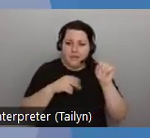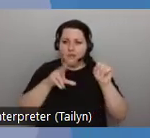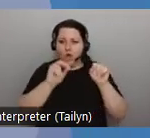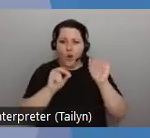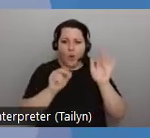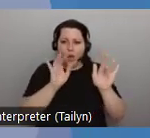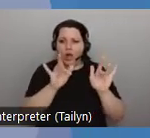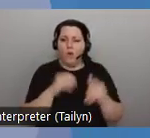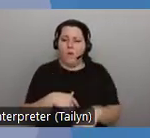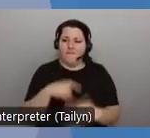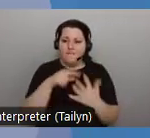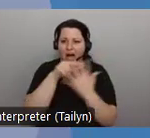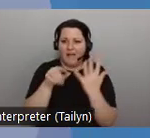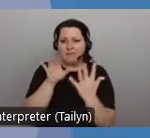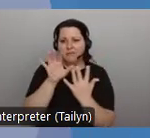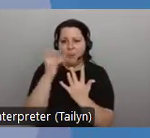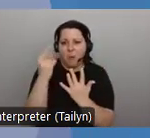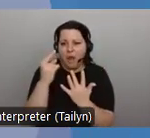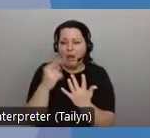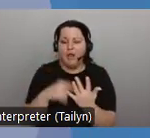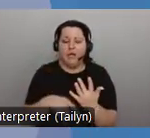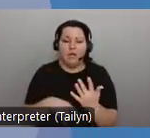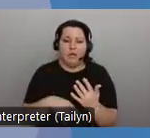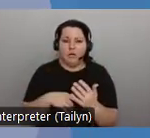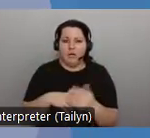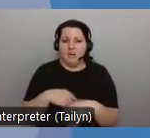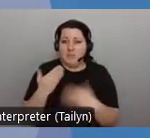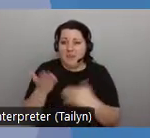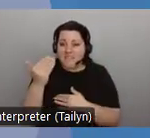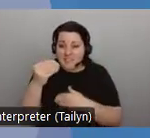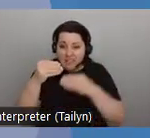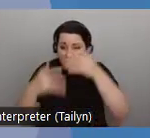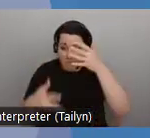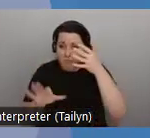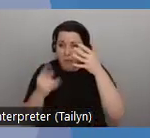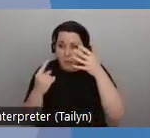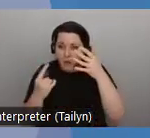different layout I know a lot of times in form fields we like multiple columns, or if you have a radio button where